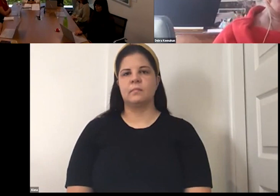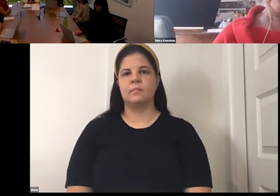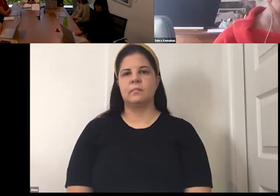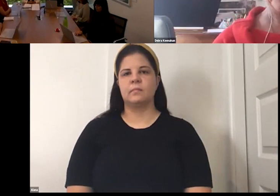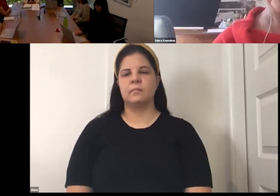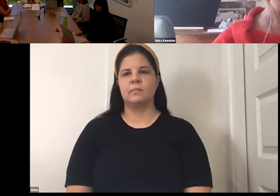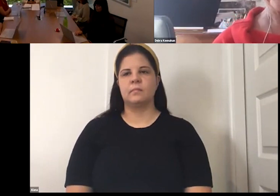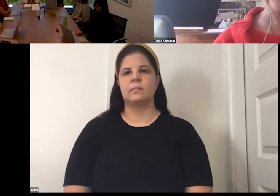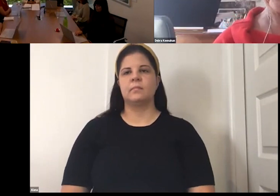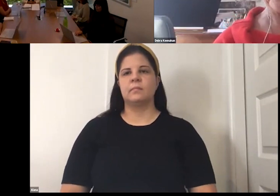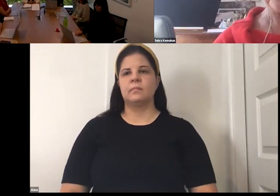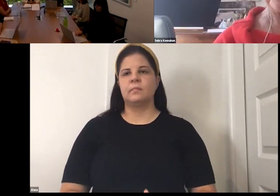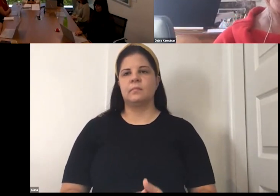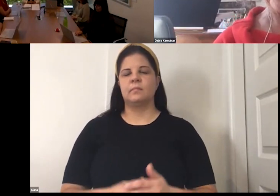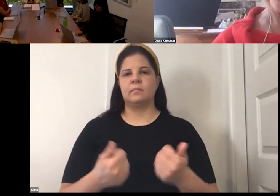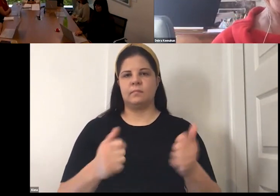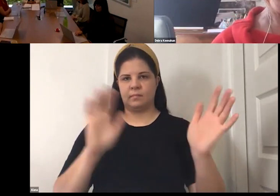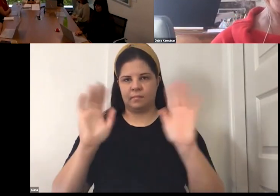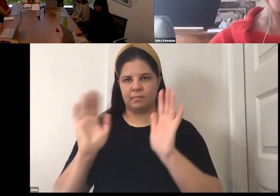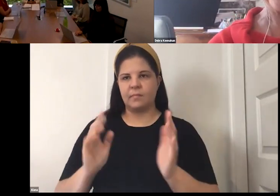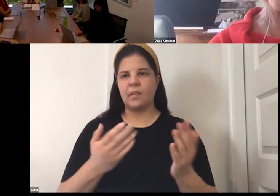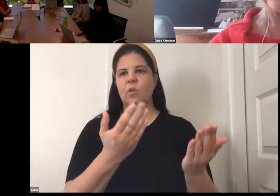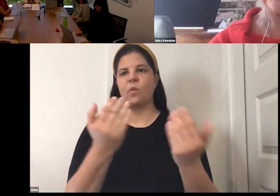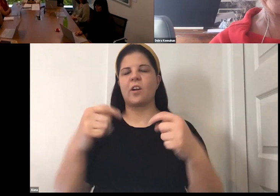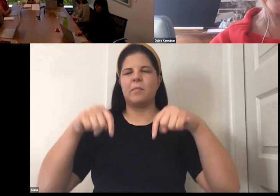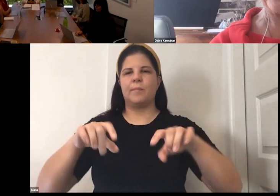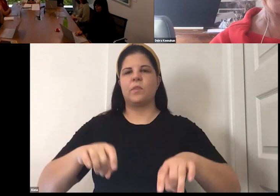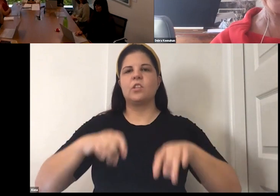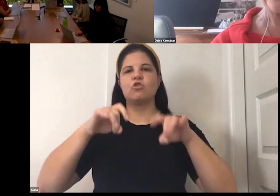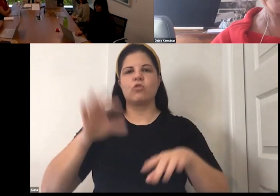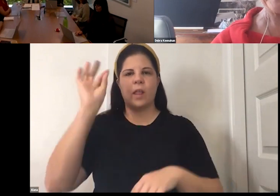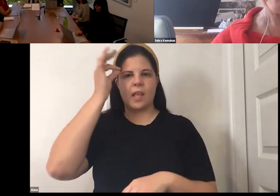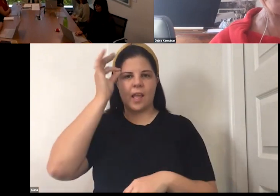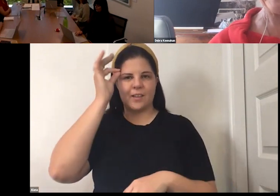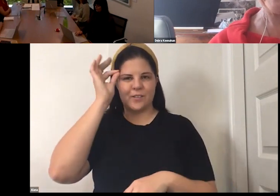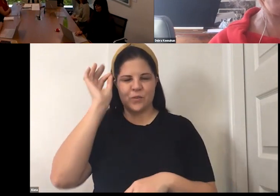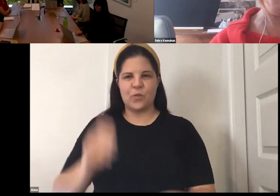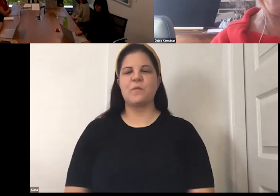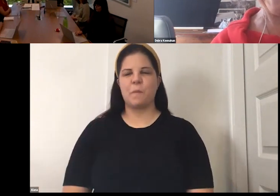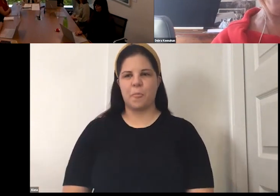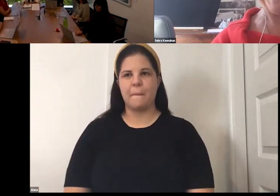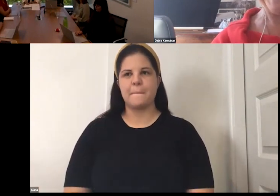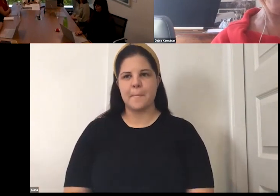Hello. Welcome to the Australia Council. Say hi.